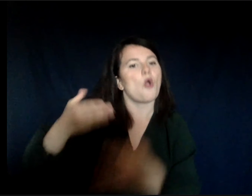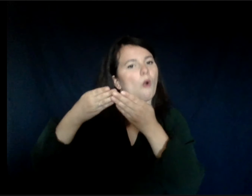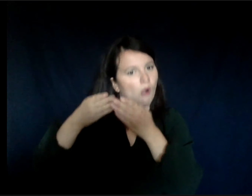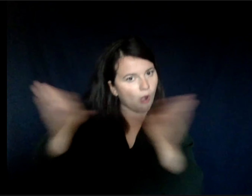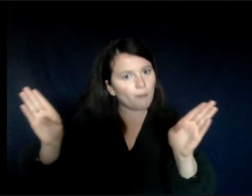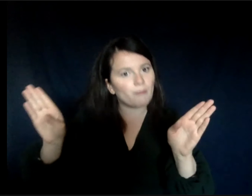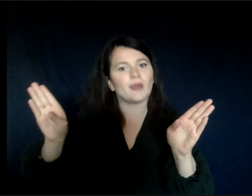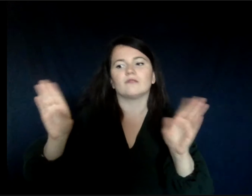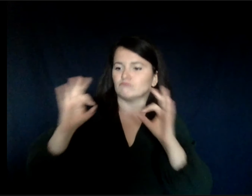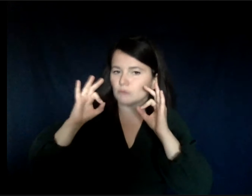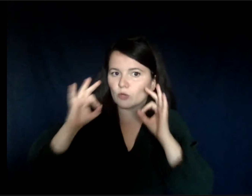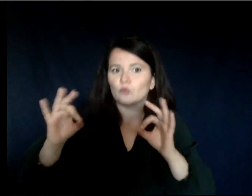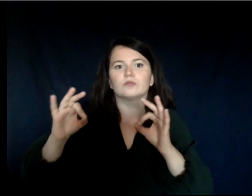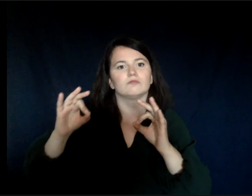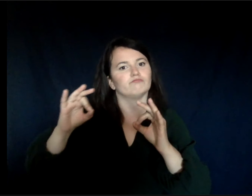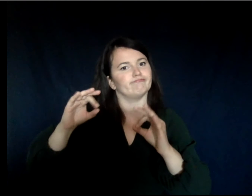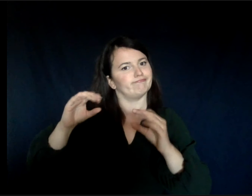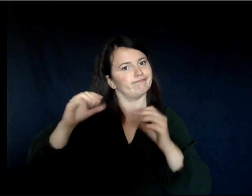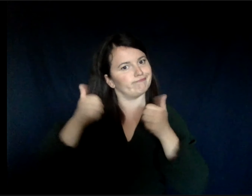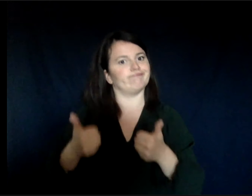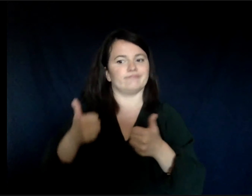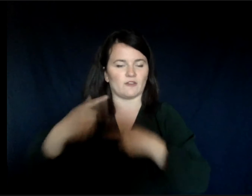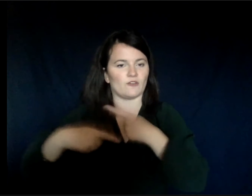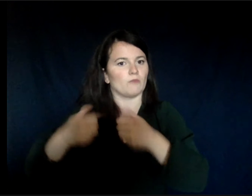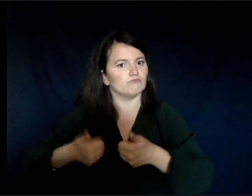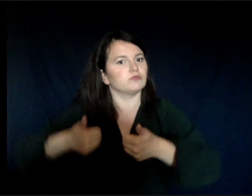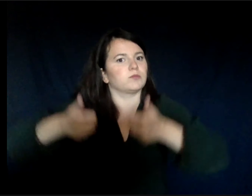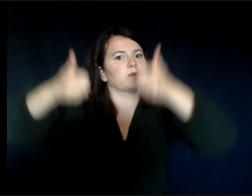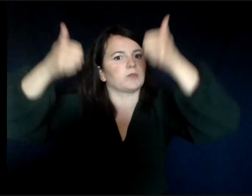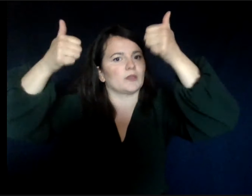Third, for me, the participation of the civil society